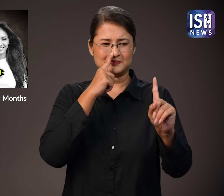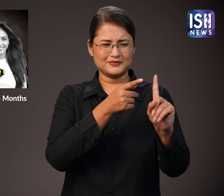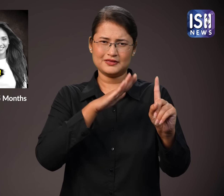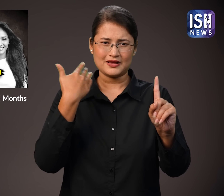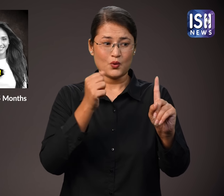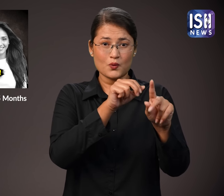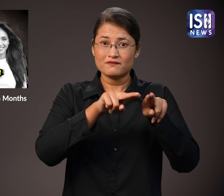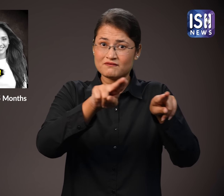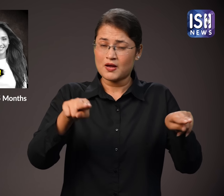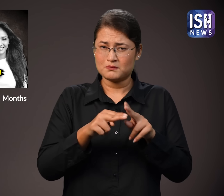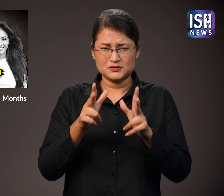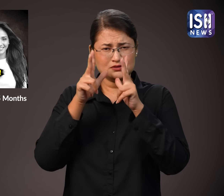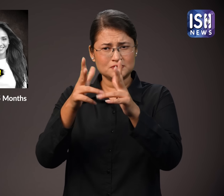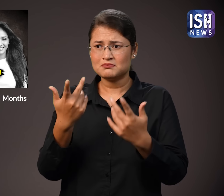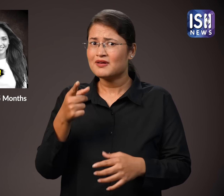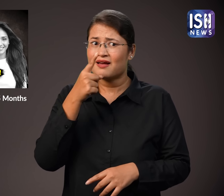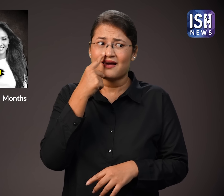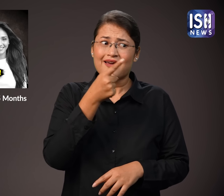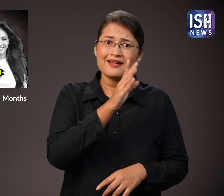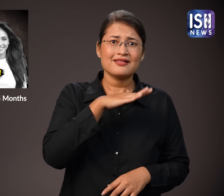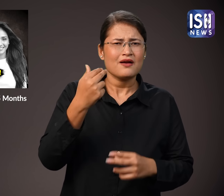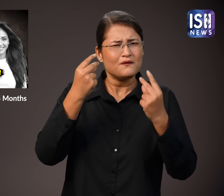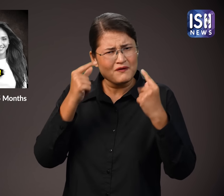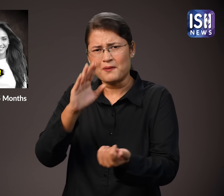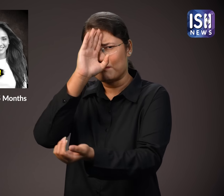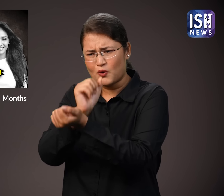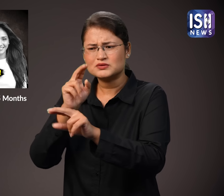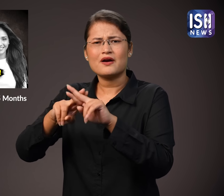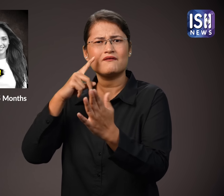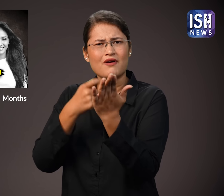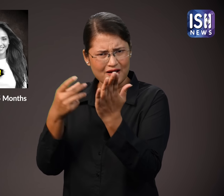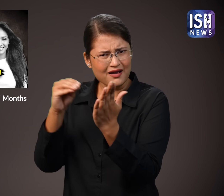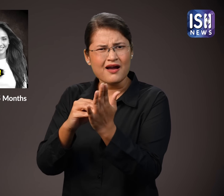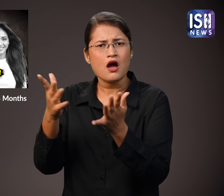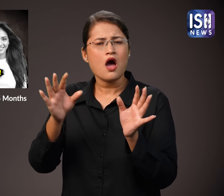Twisha’s family alleged the police did not immediately register the FIR after Twisha’s death.